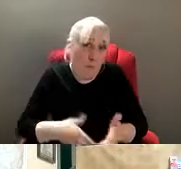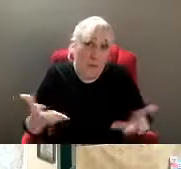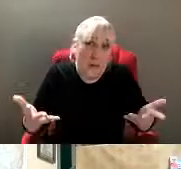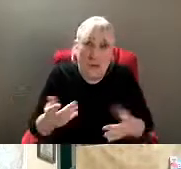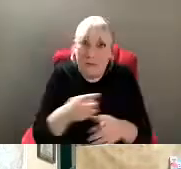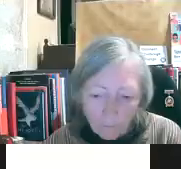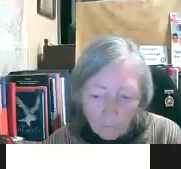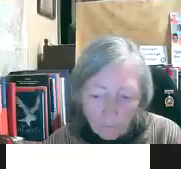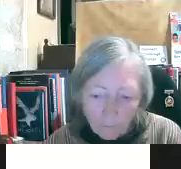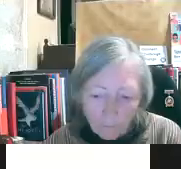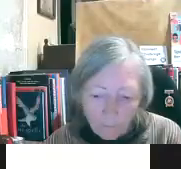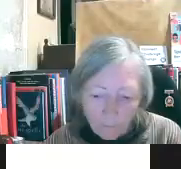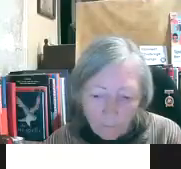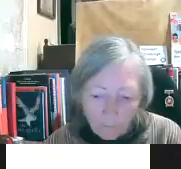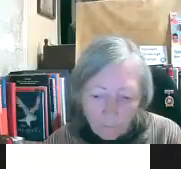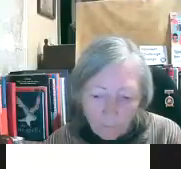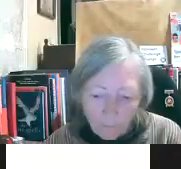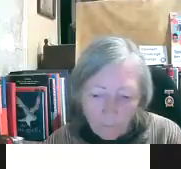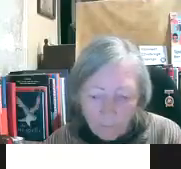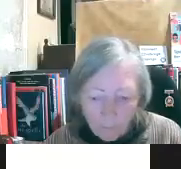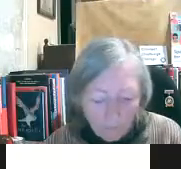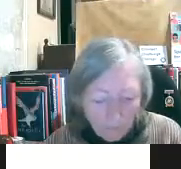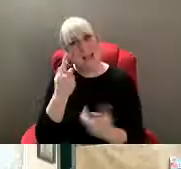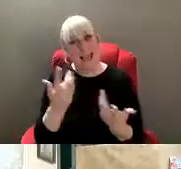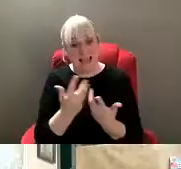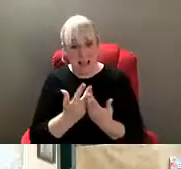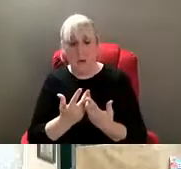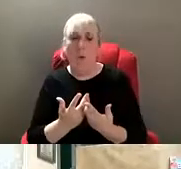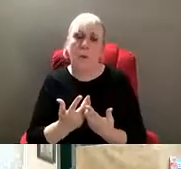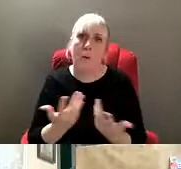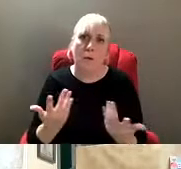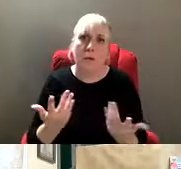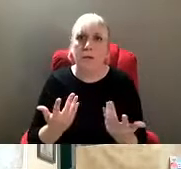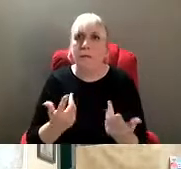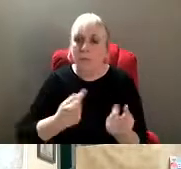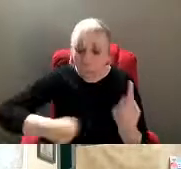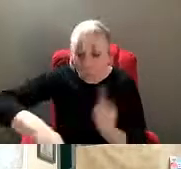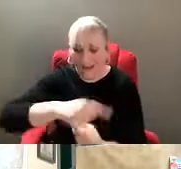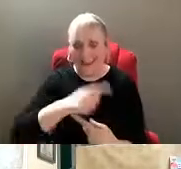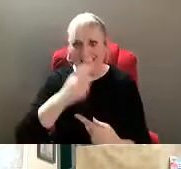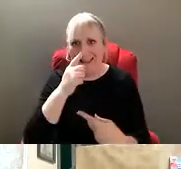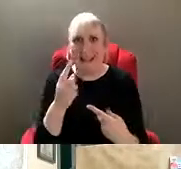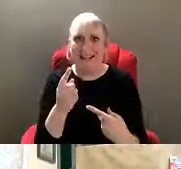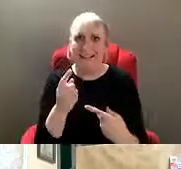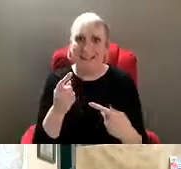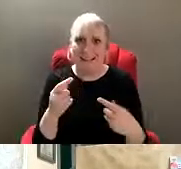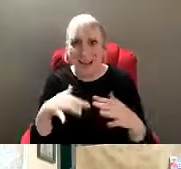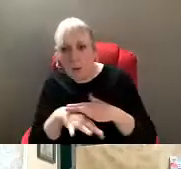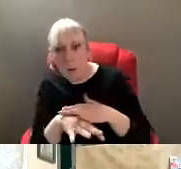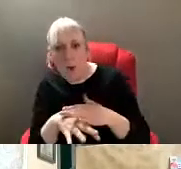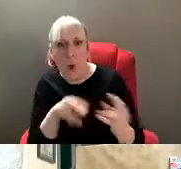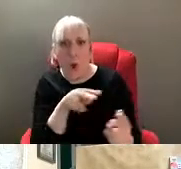to think about how the network how we can network together to help each other in this context